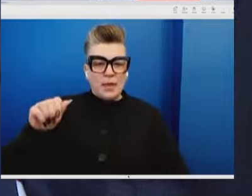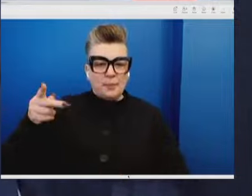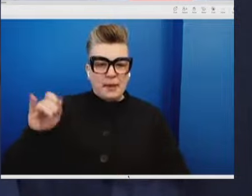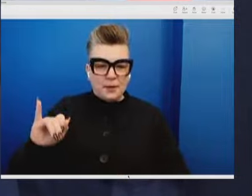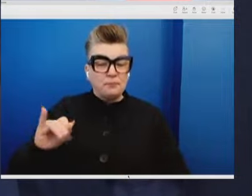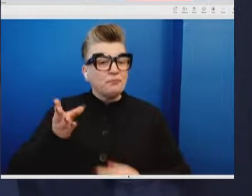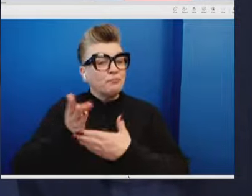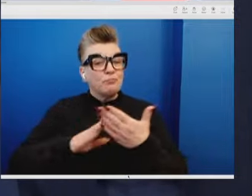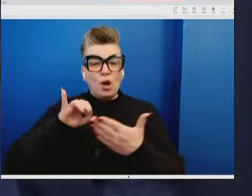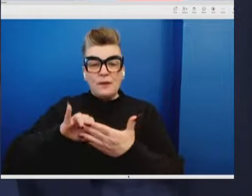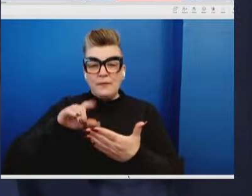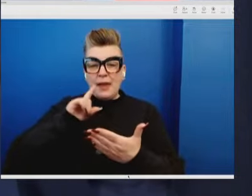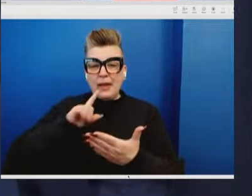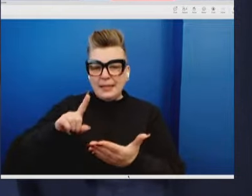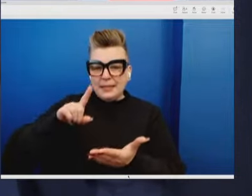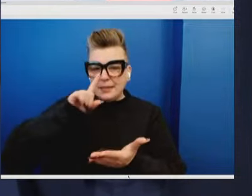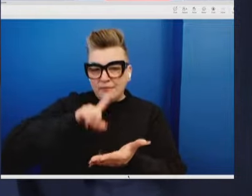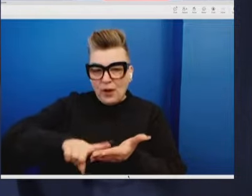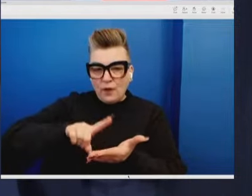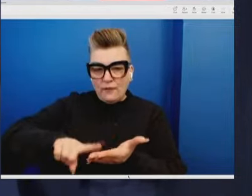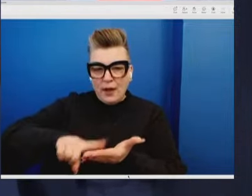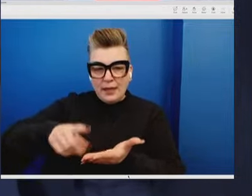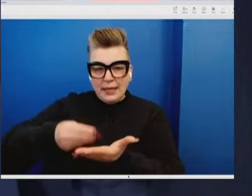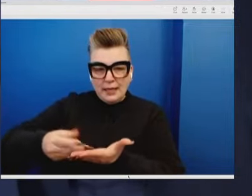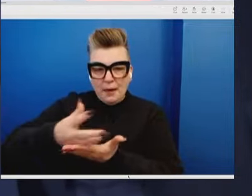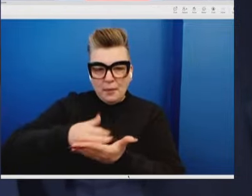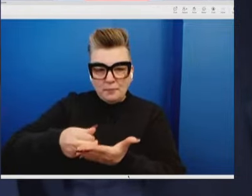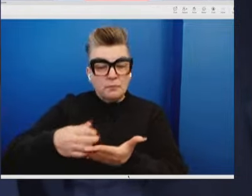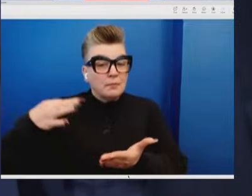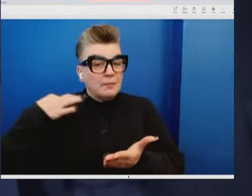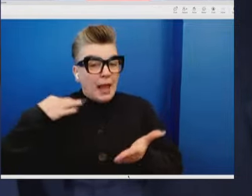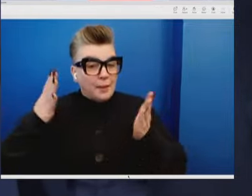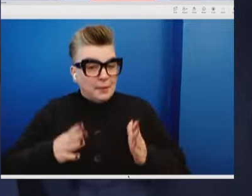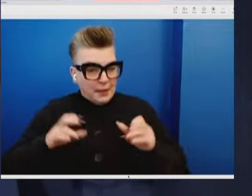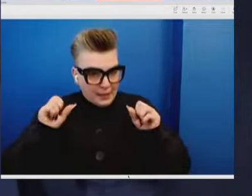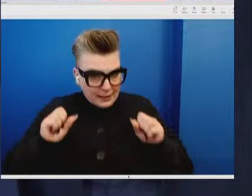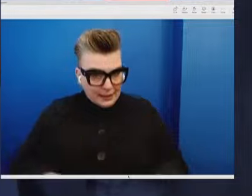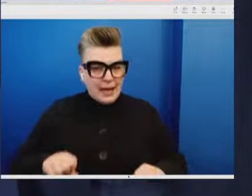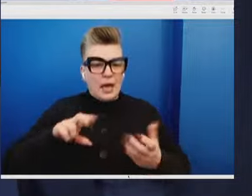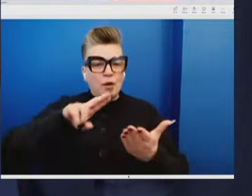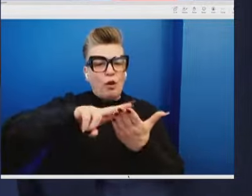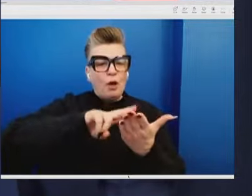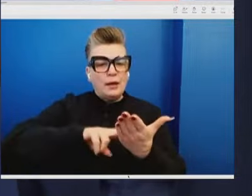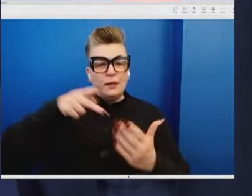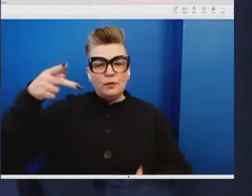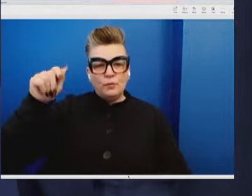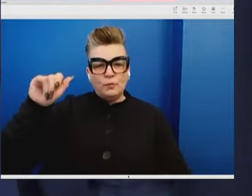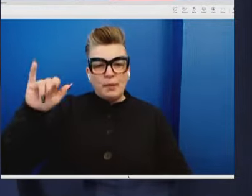an applicant can use that to log into their payroll provider, like their ADP or